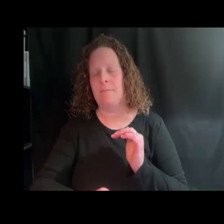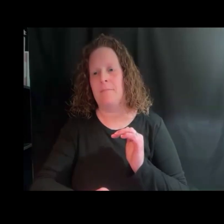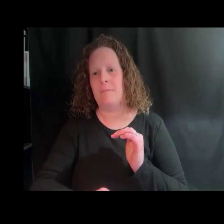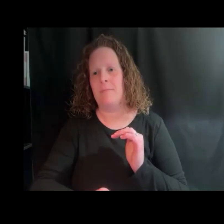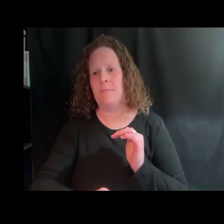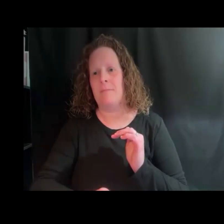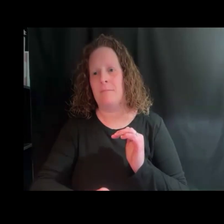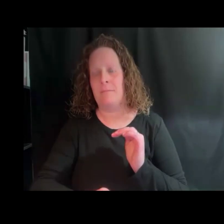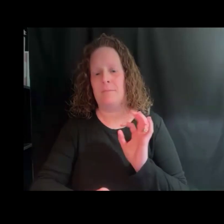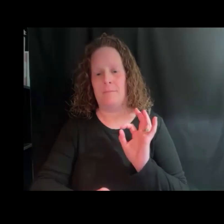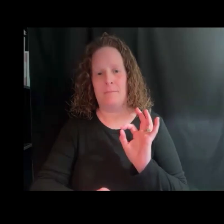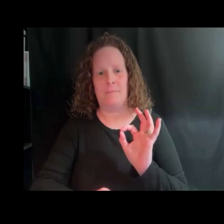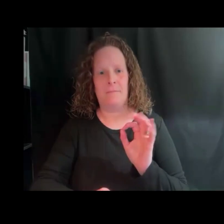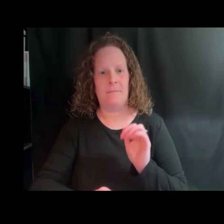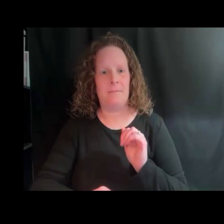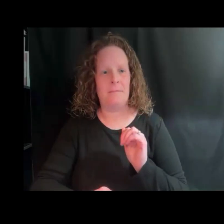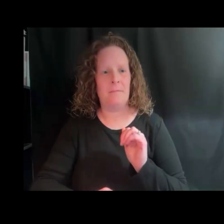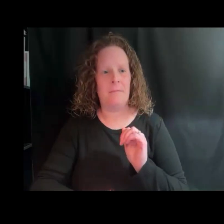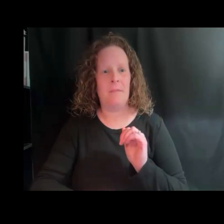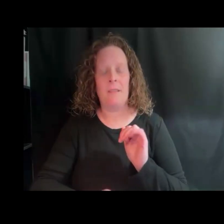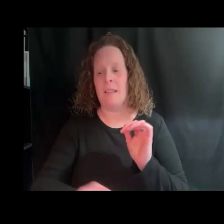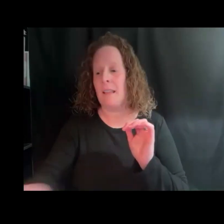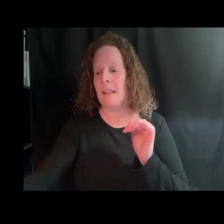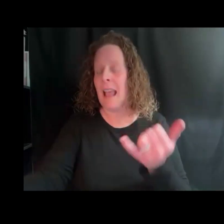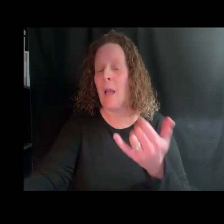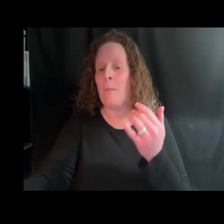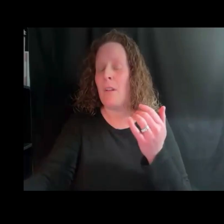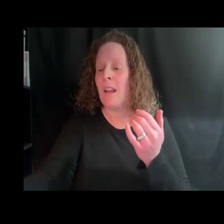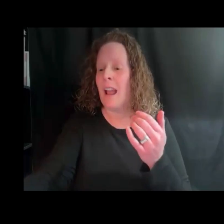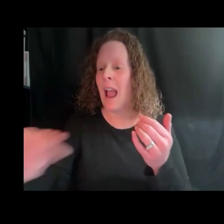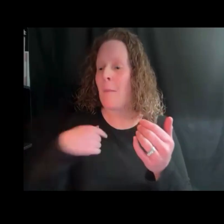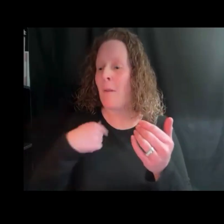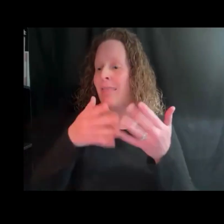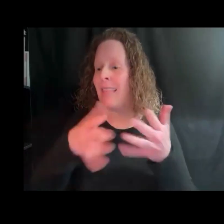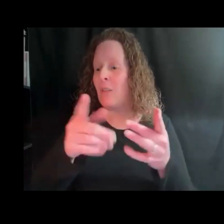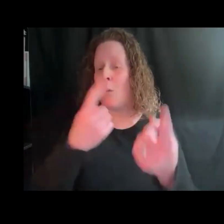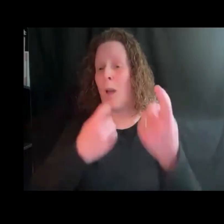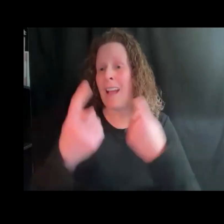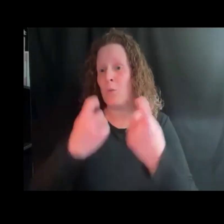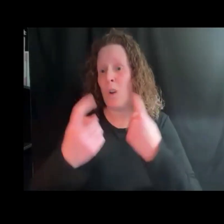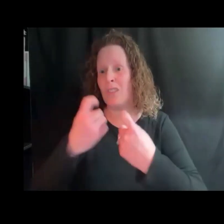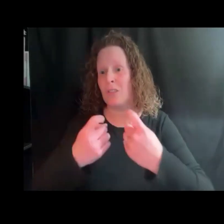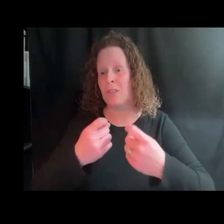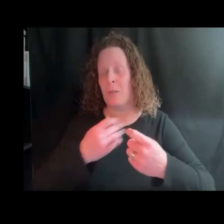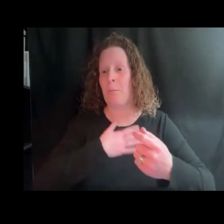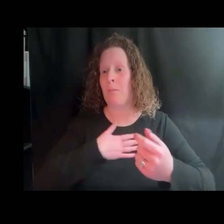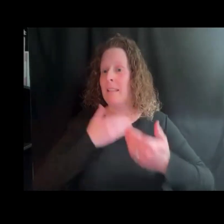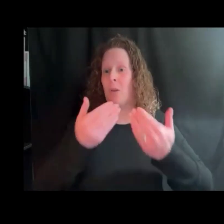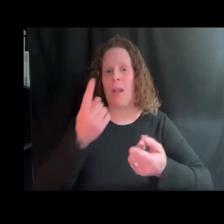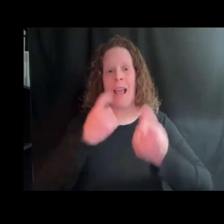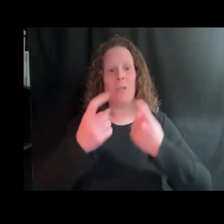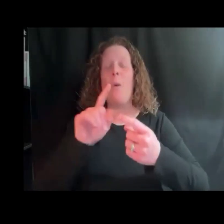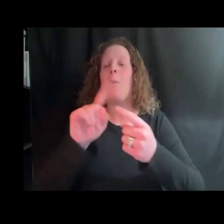something going. So I'm gonna give you some time